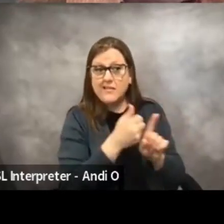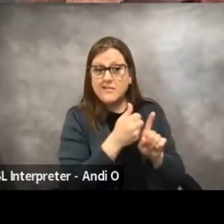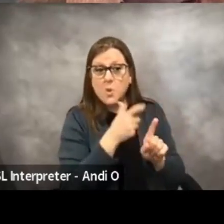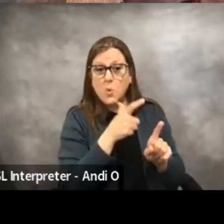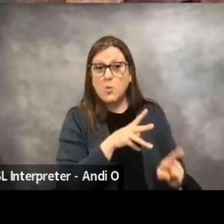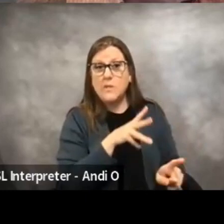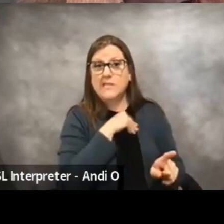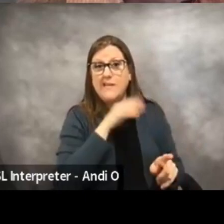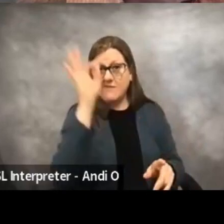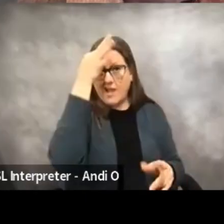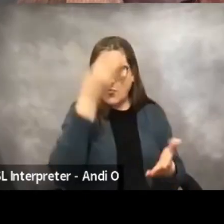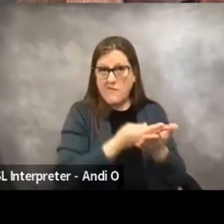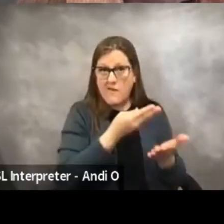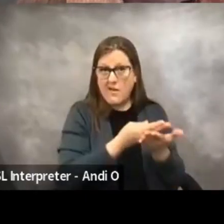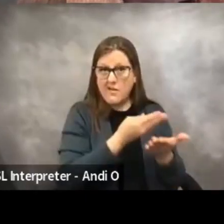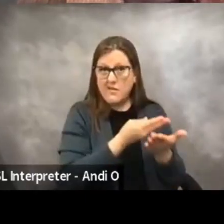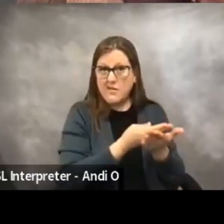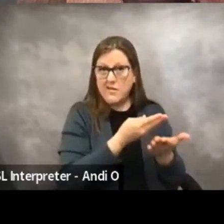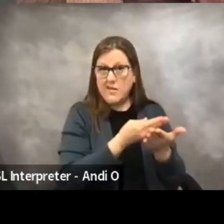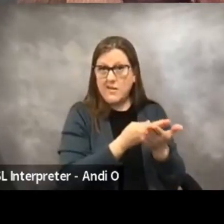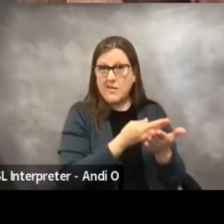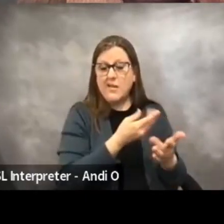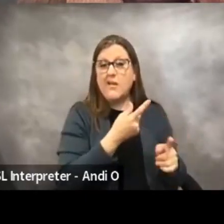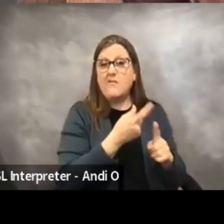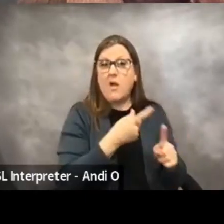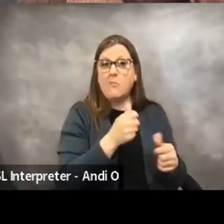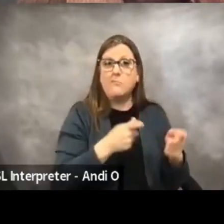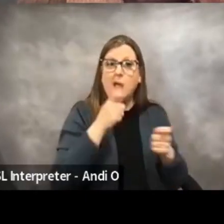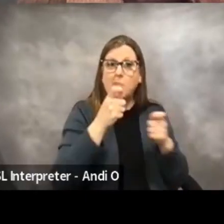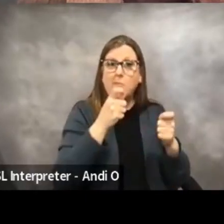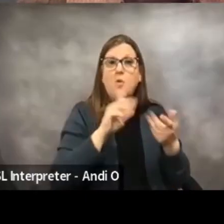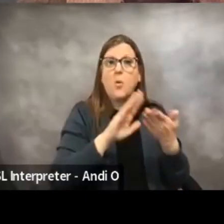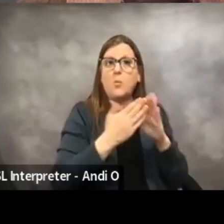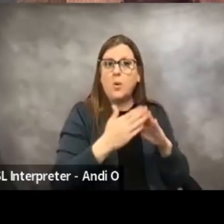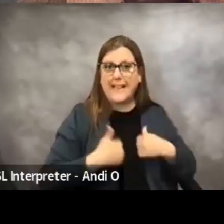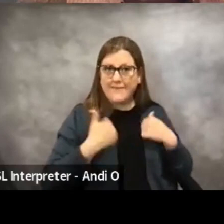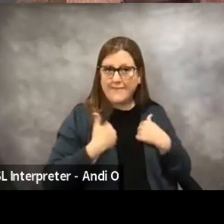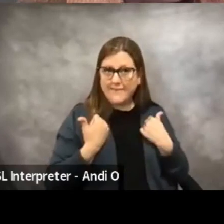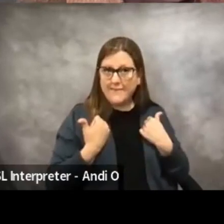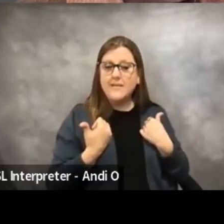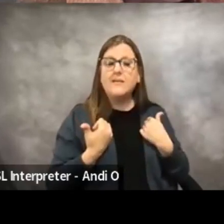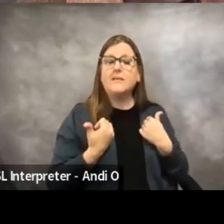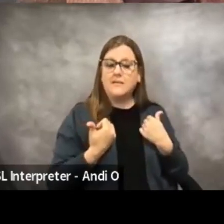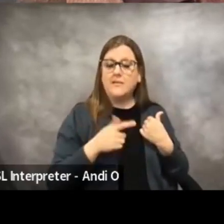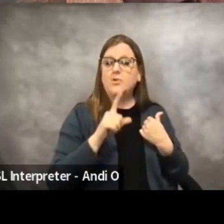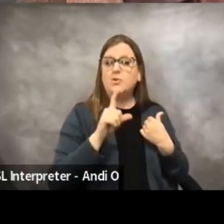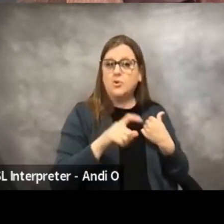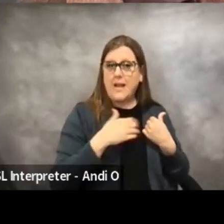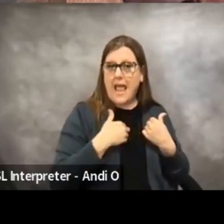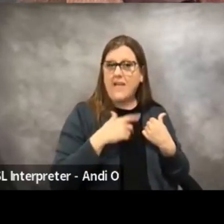funding through the Administration for Community Living, they should have a Traumatic Brain Injury Advisory